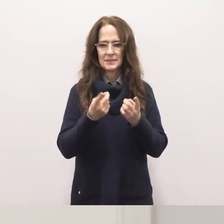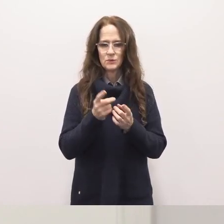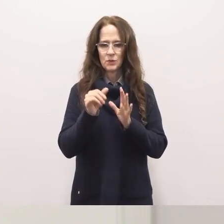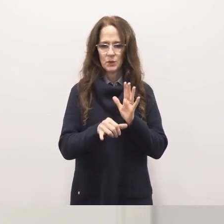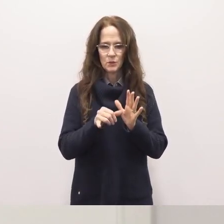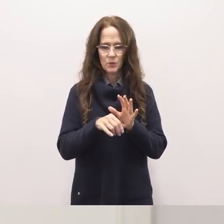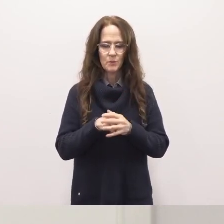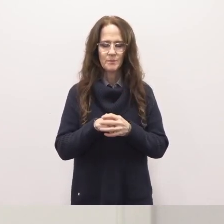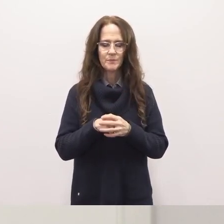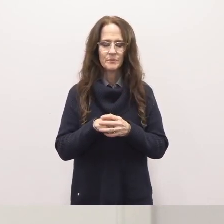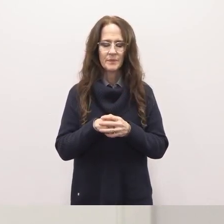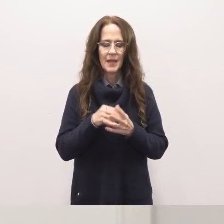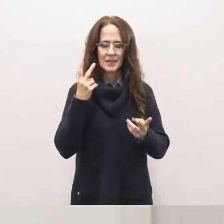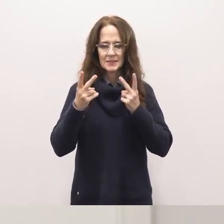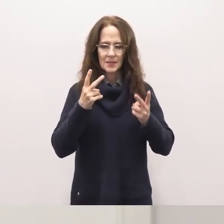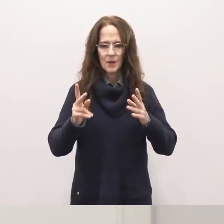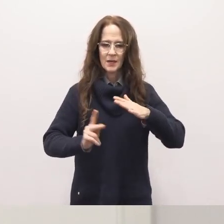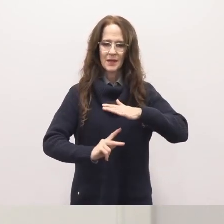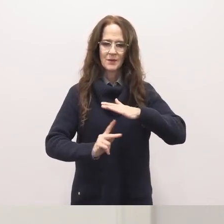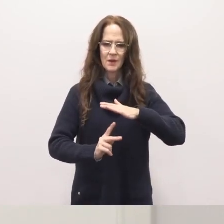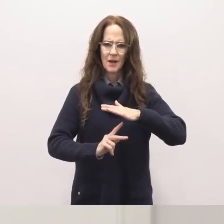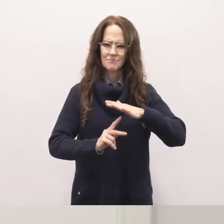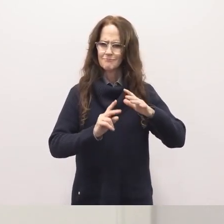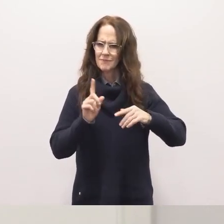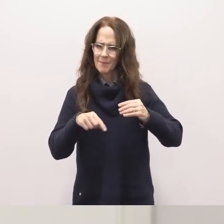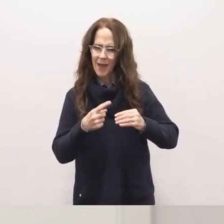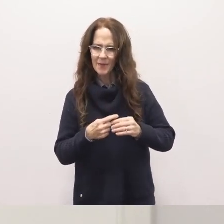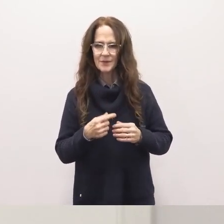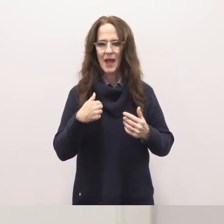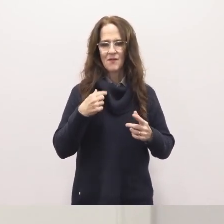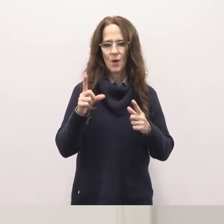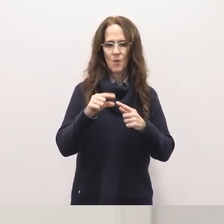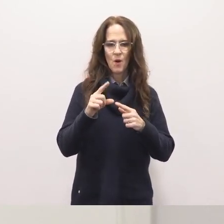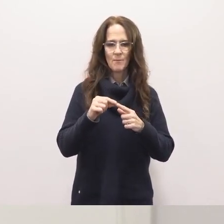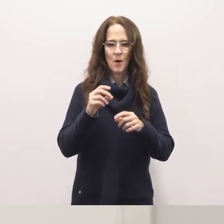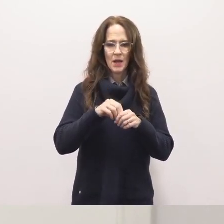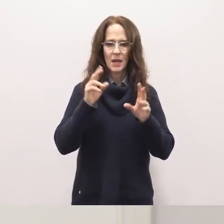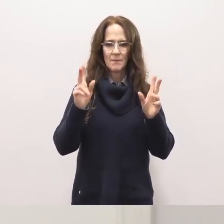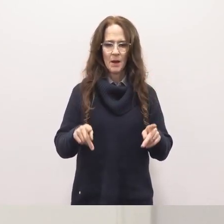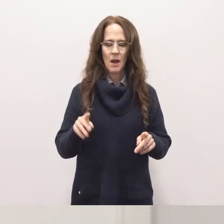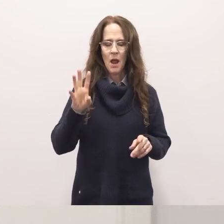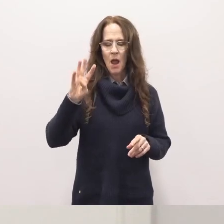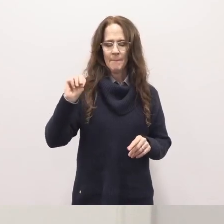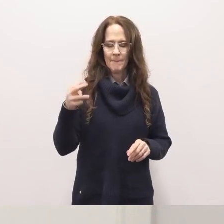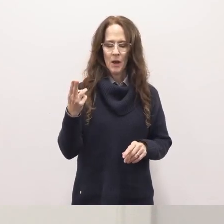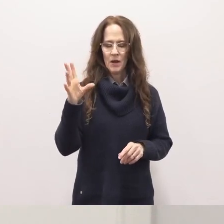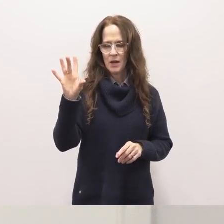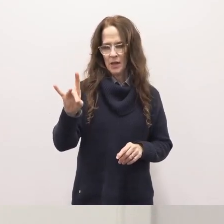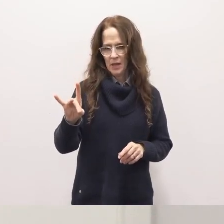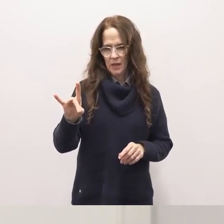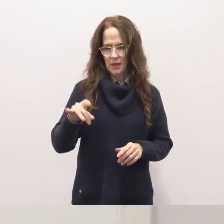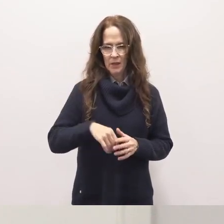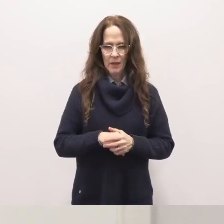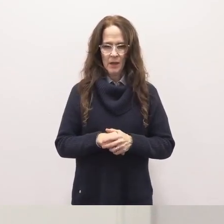what kindergarten is all about and we have one more in person on March 8th. So this will, we'll announce this a couple of times,